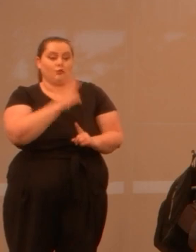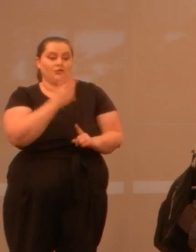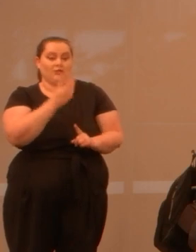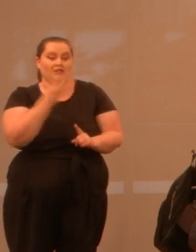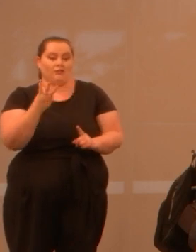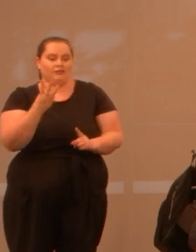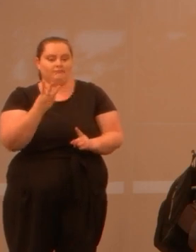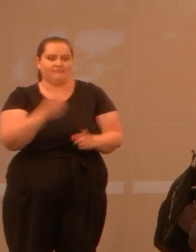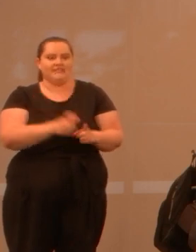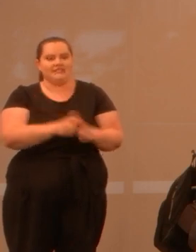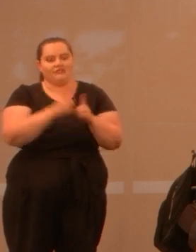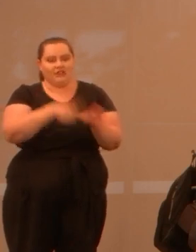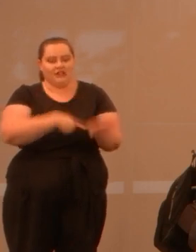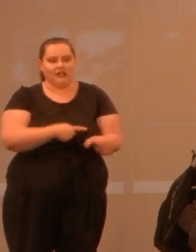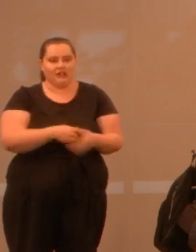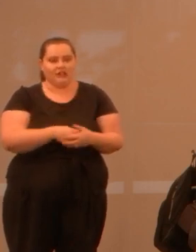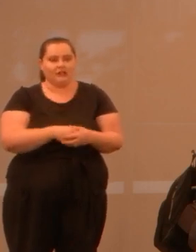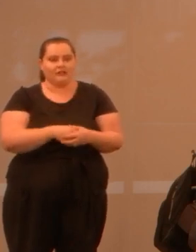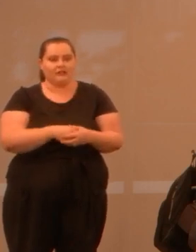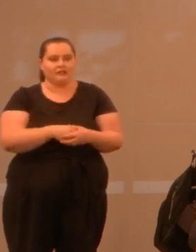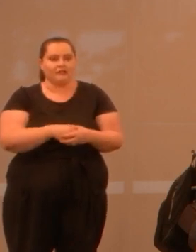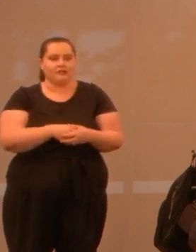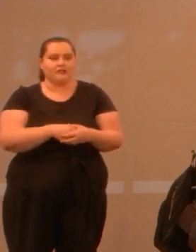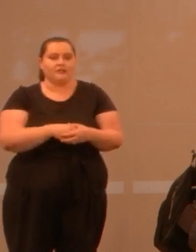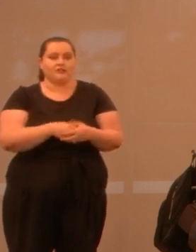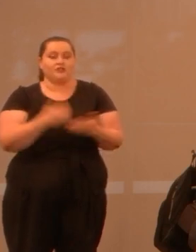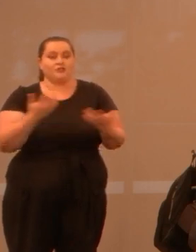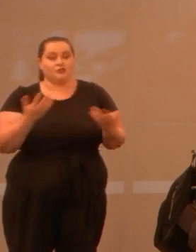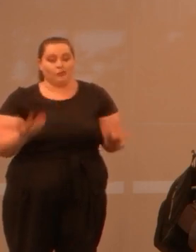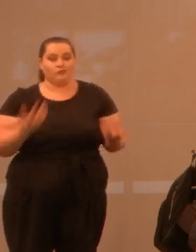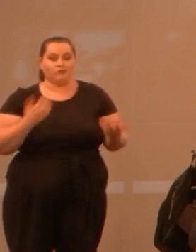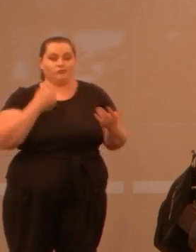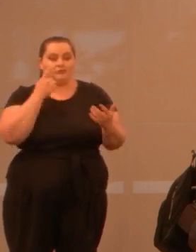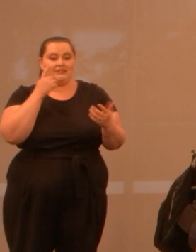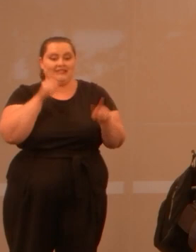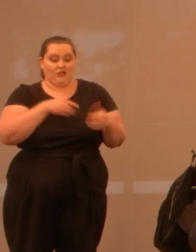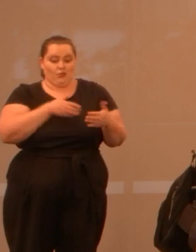tough year. And so when it came to organising the Access Awards, we did have